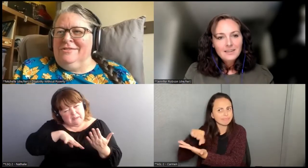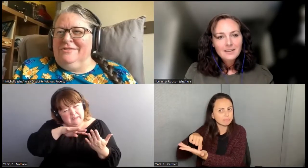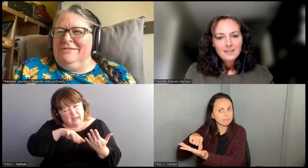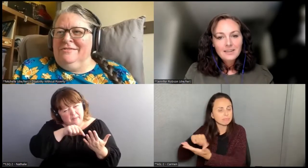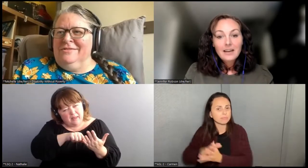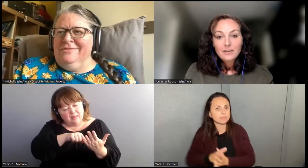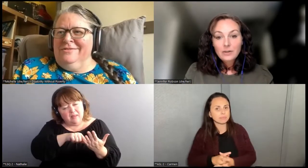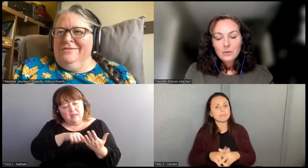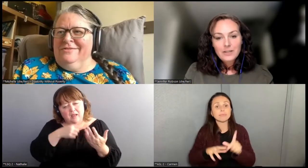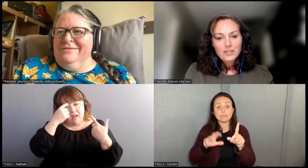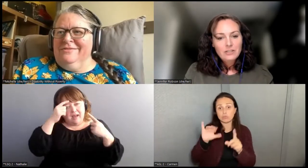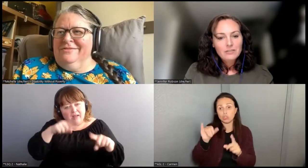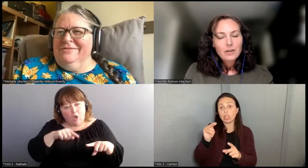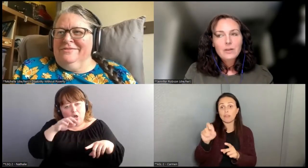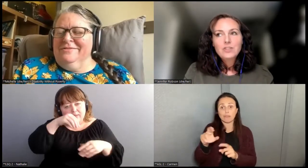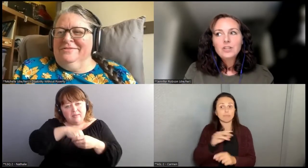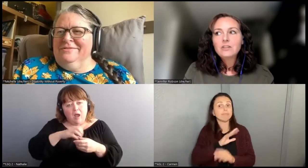GREAT QUESTION. GREAT QUESTION. YEAH, ABSOLUTELY.